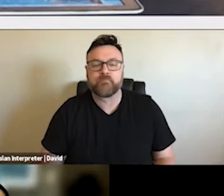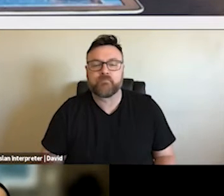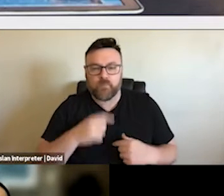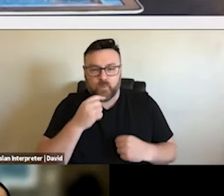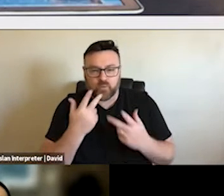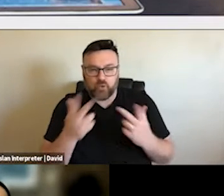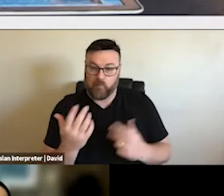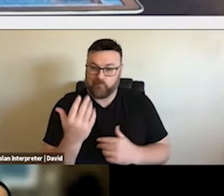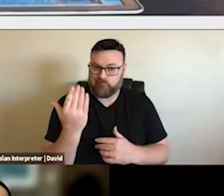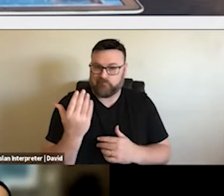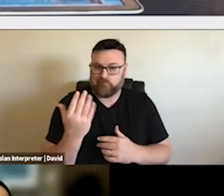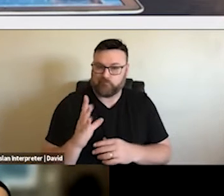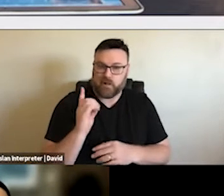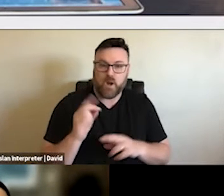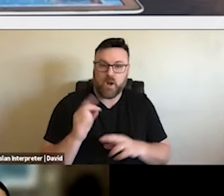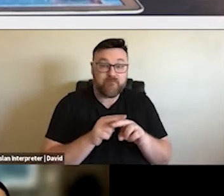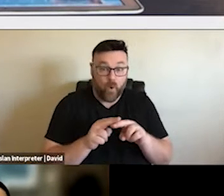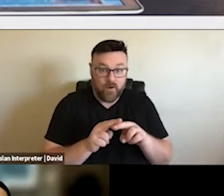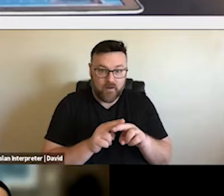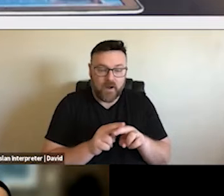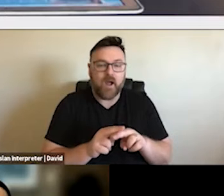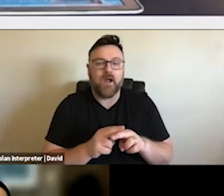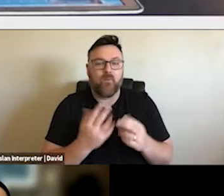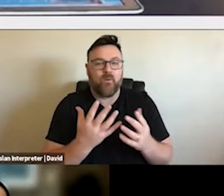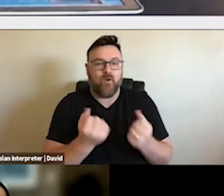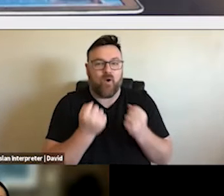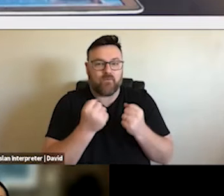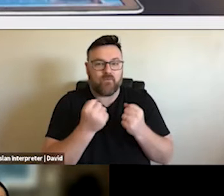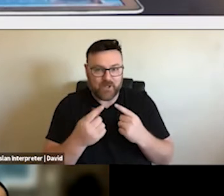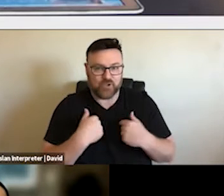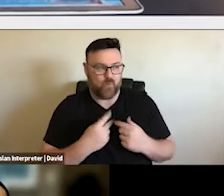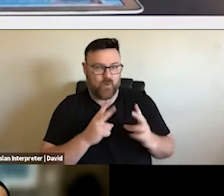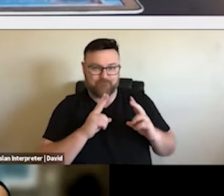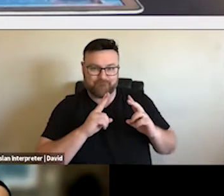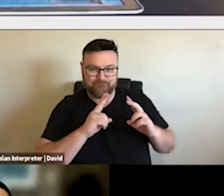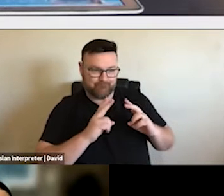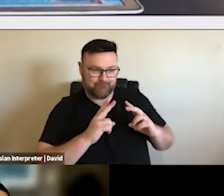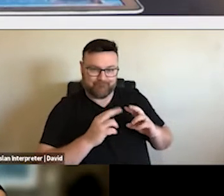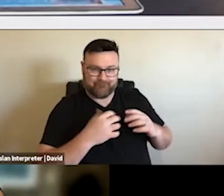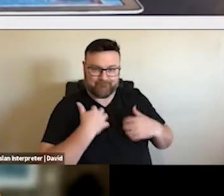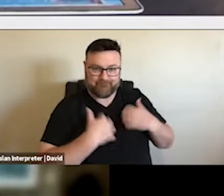We will have some really fresh bags for you and I will hint at some of those findings